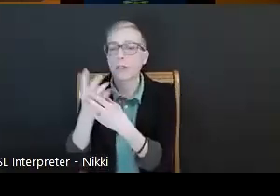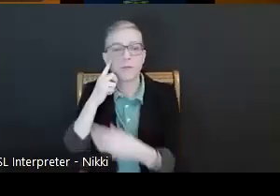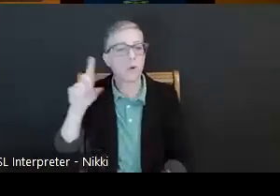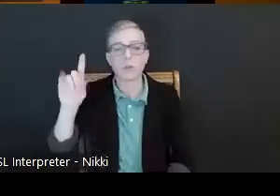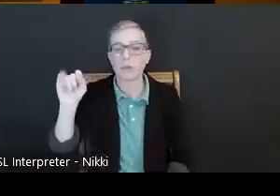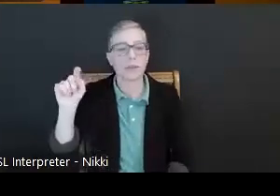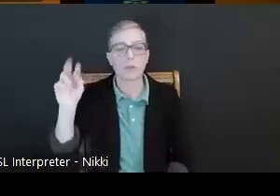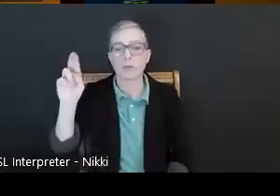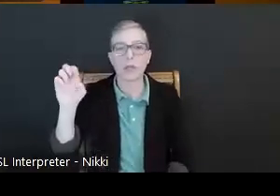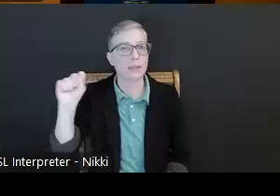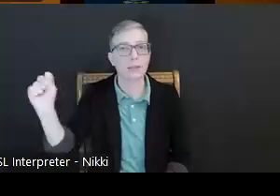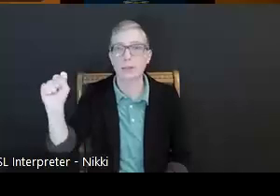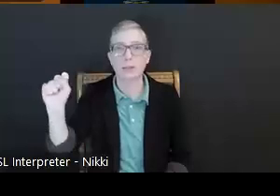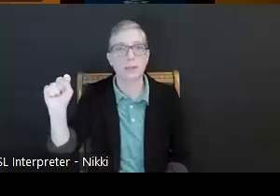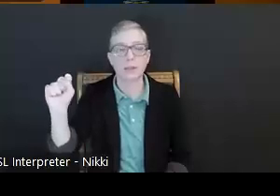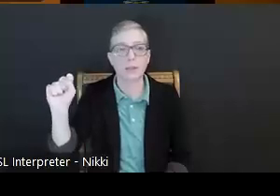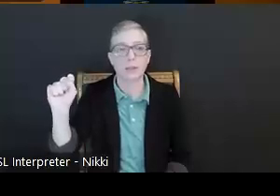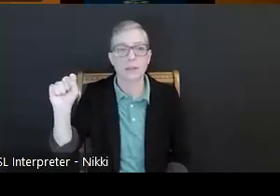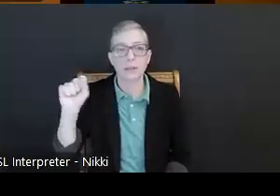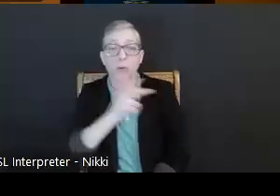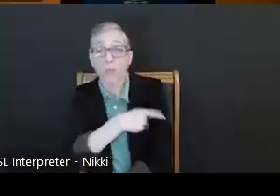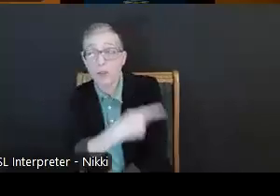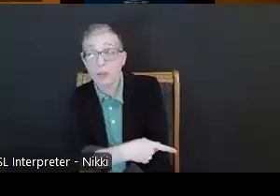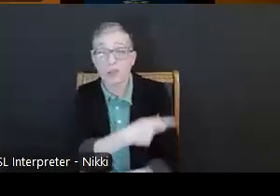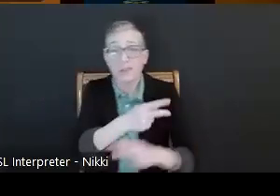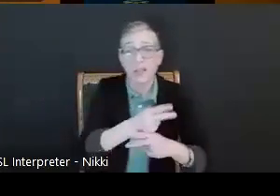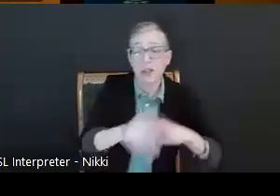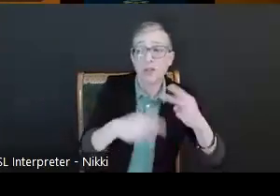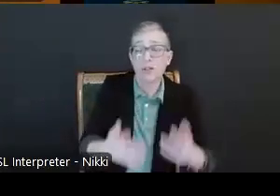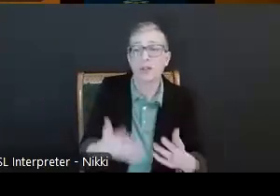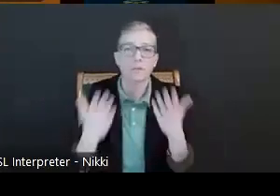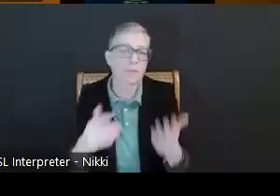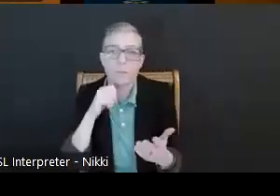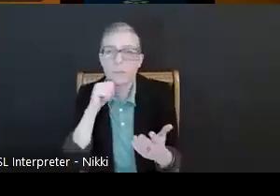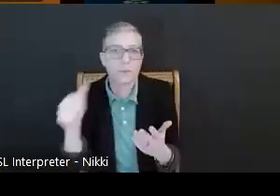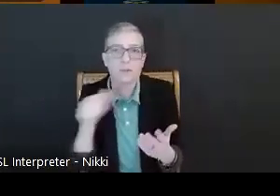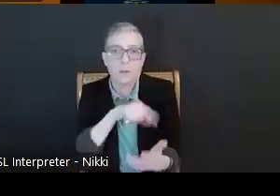weren't necessarily distressed there was a pretty good range between the diads though in terms of